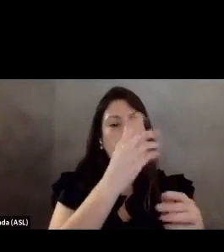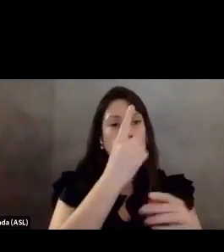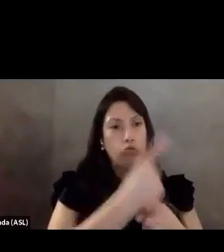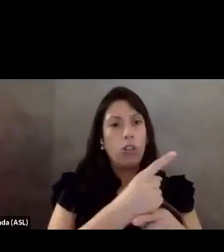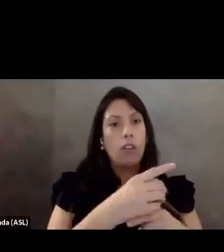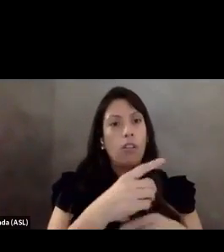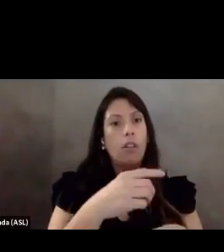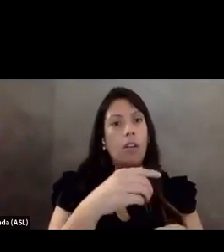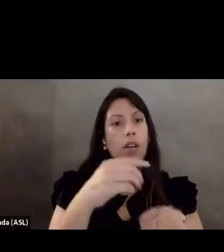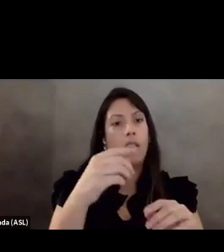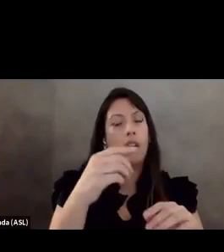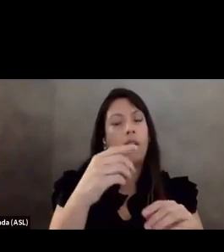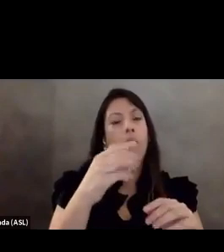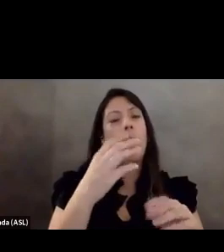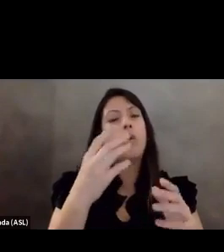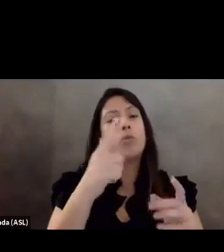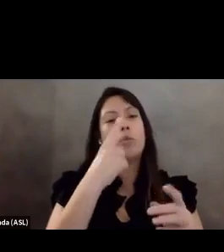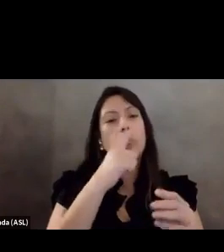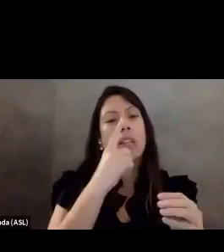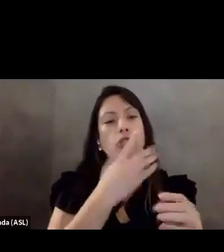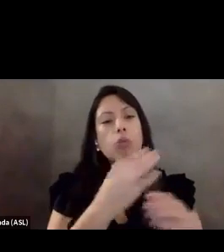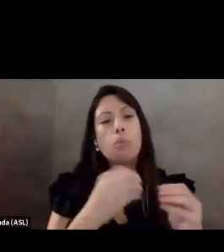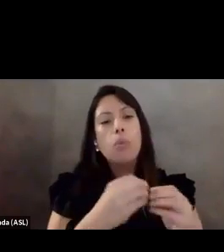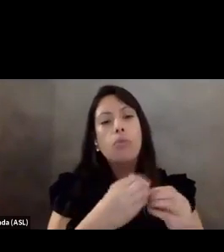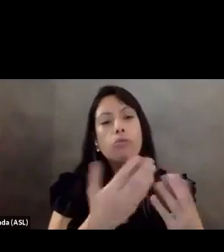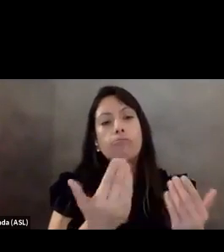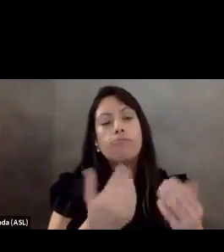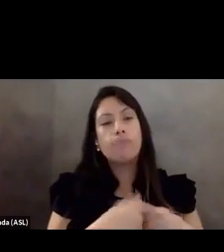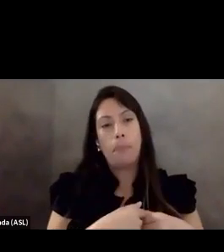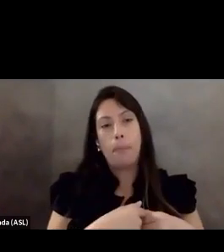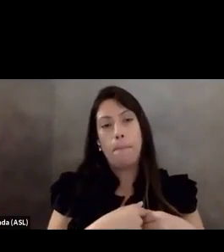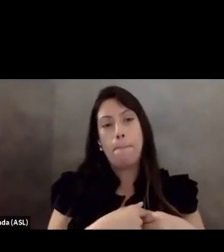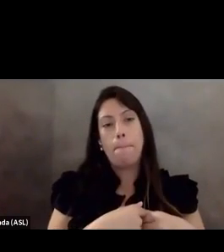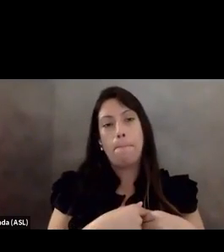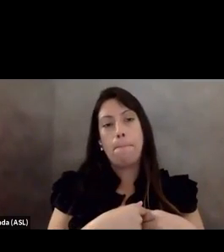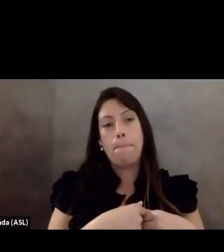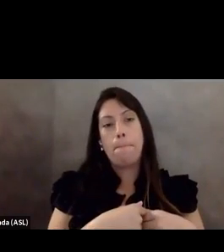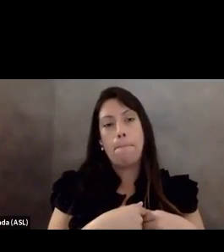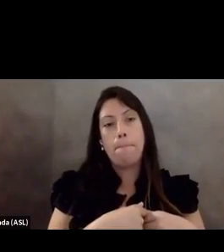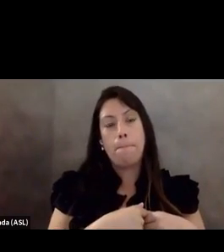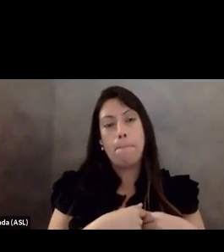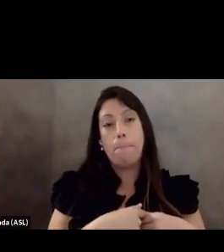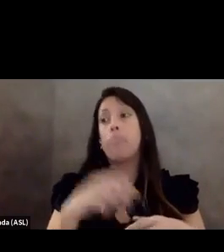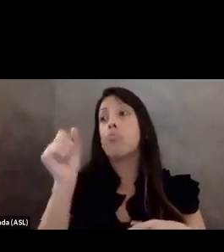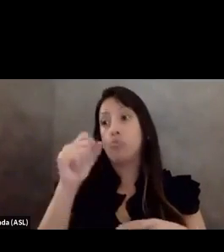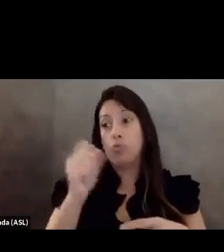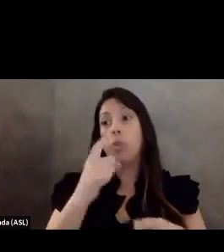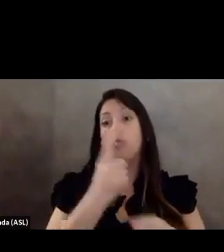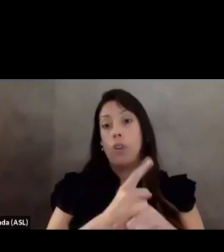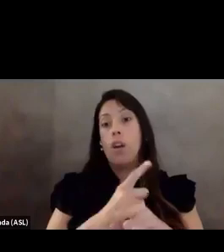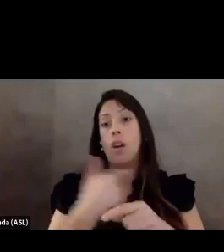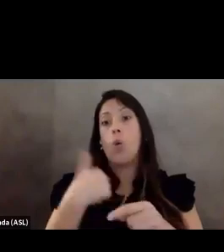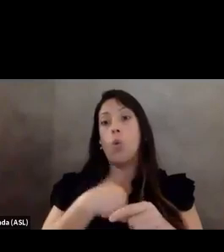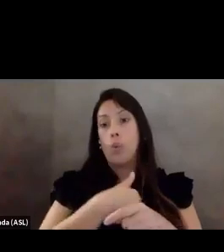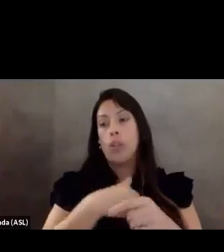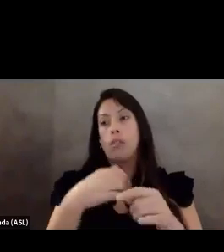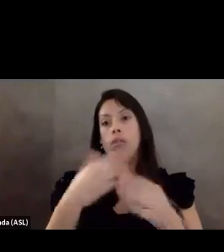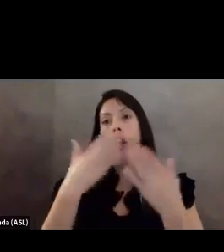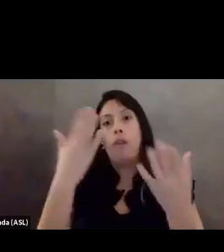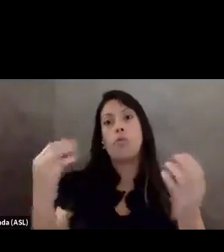What what can you share with us at this point? Yeah, I mean, I think ramping up testing, we have ramped up testing.